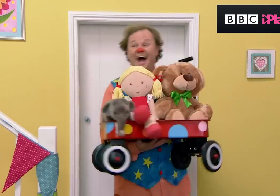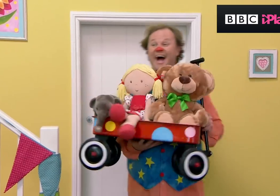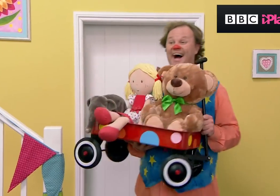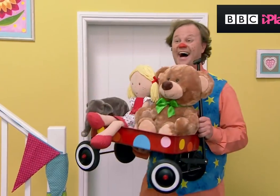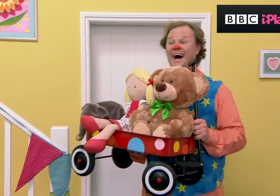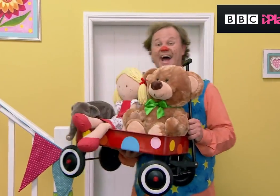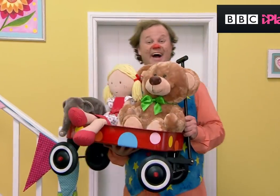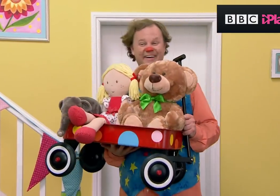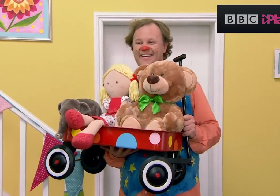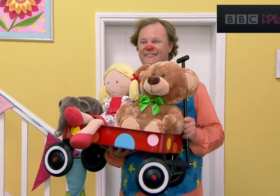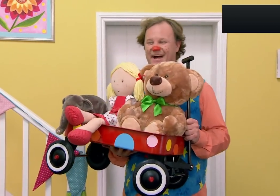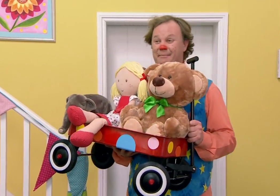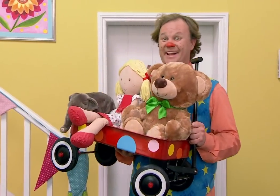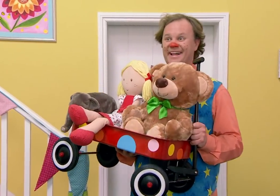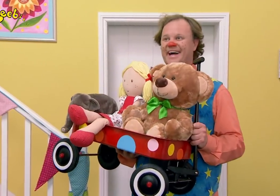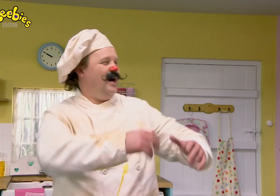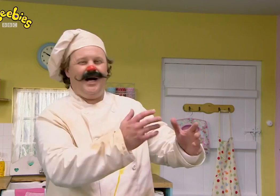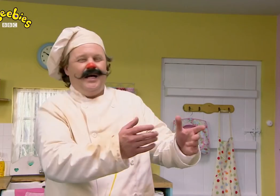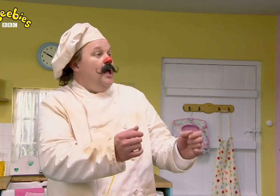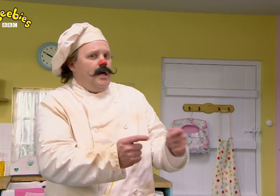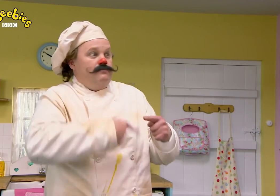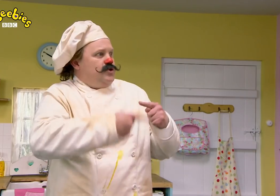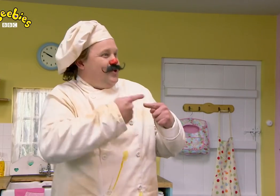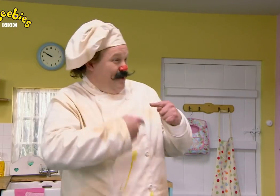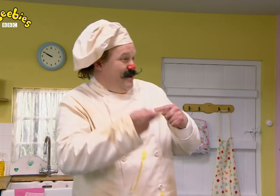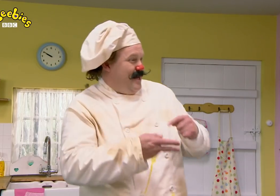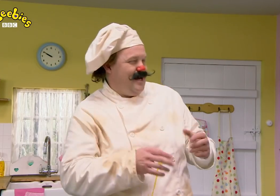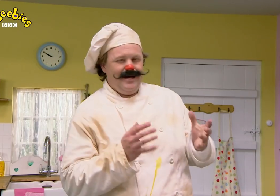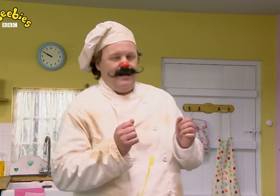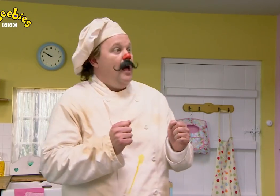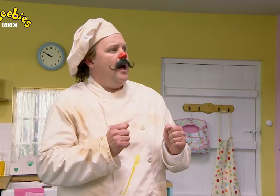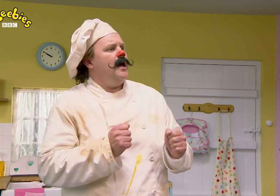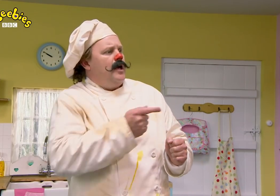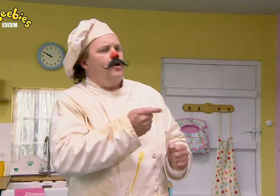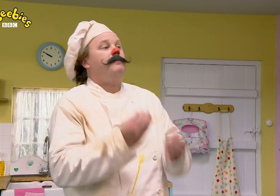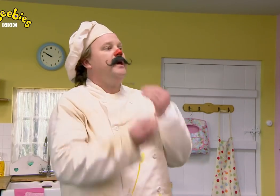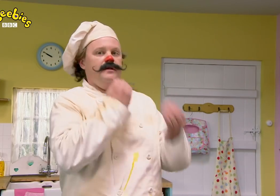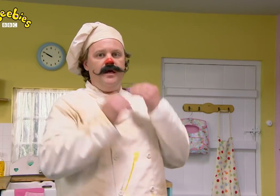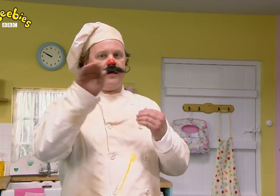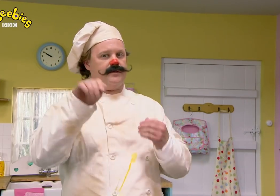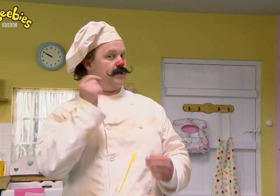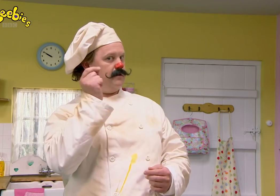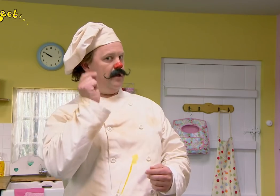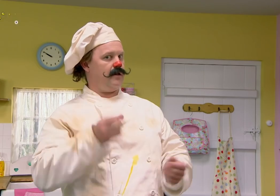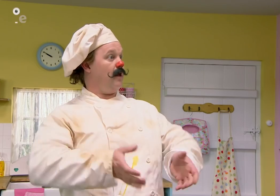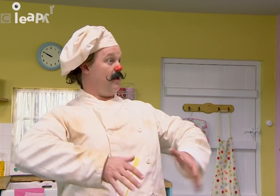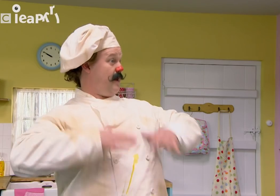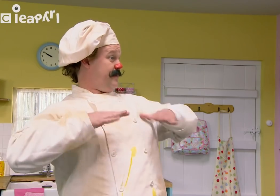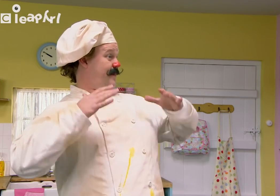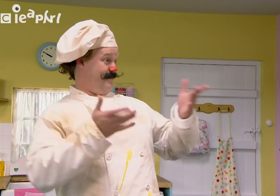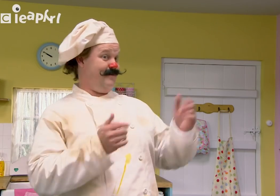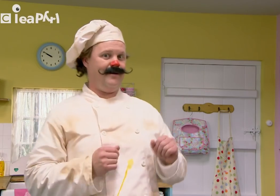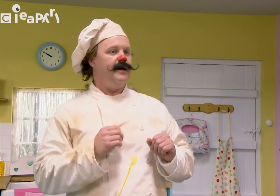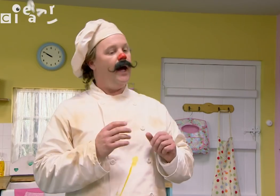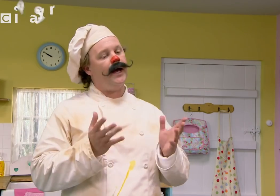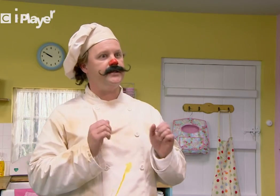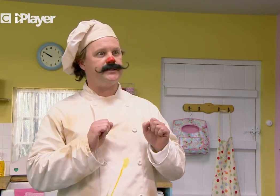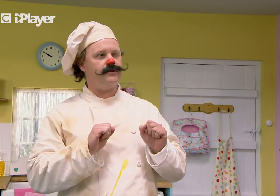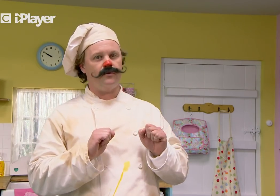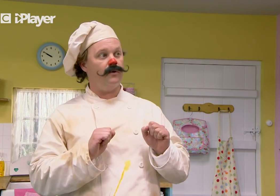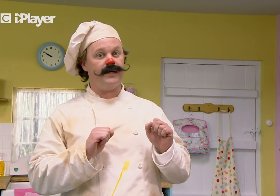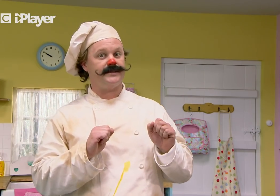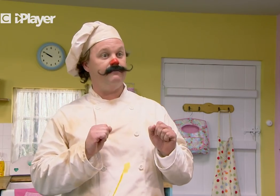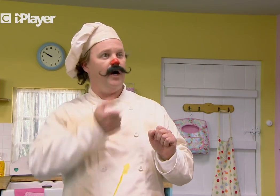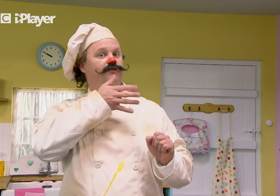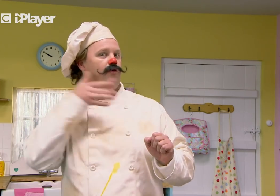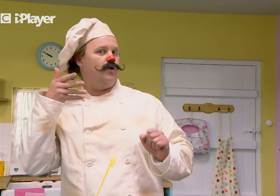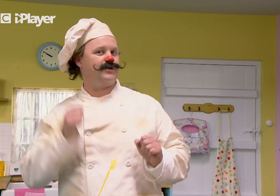oh hello chef tumble tumble your picnic is nearly ready huh i just need to go and get some fruit